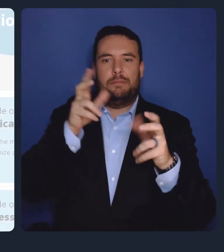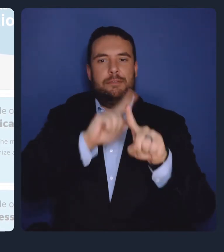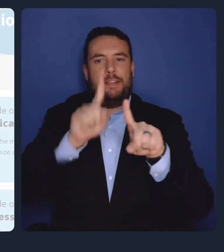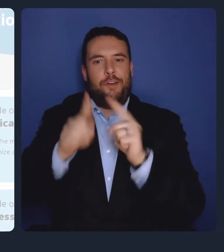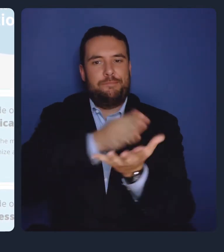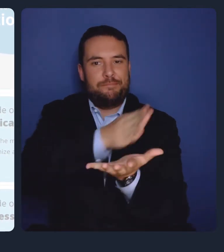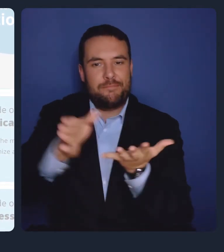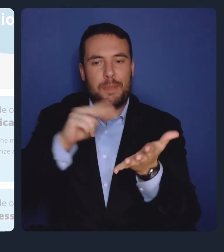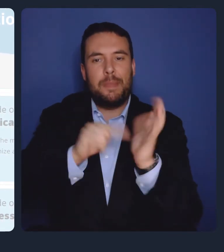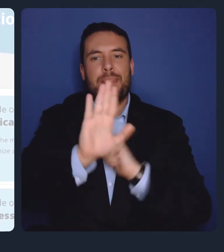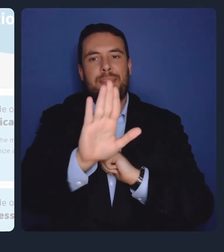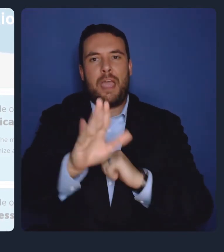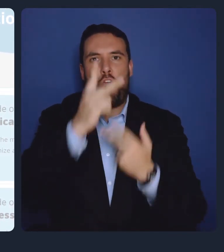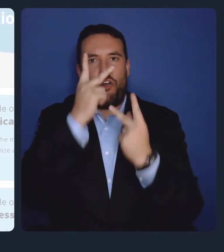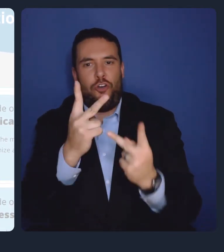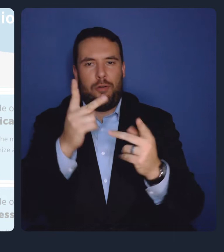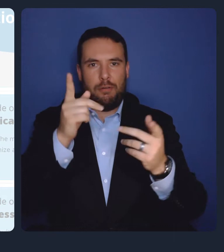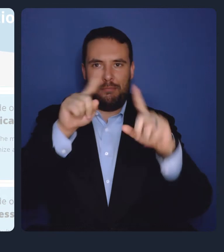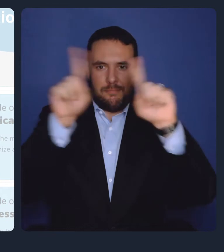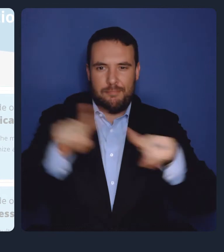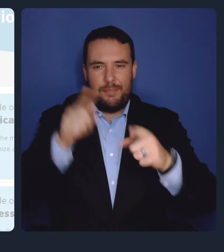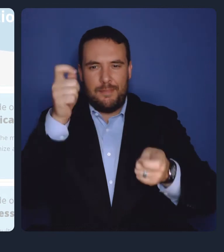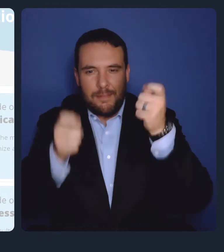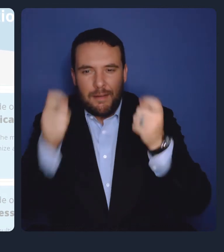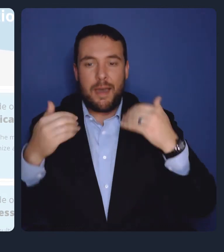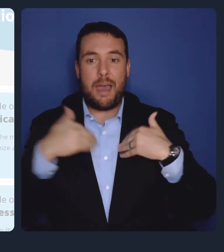or have both visual and audio versions, captions, alt text, things like that.